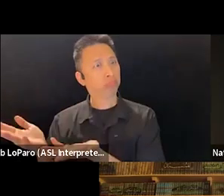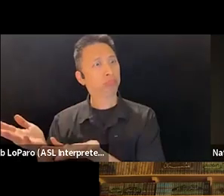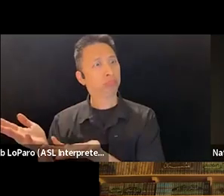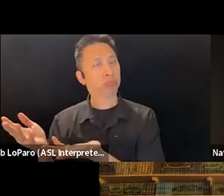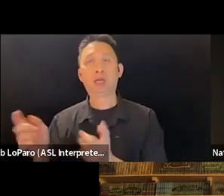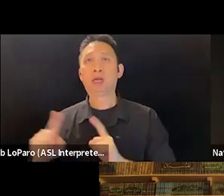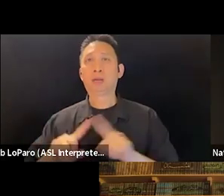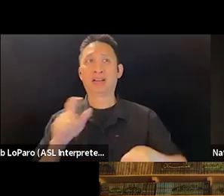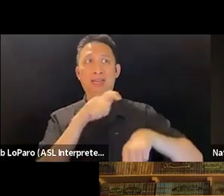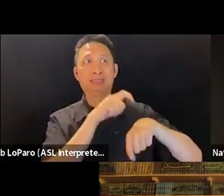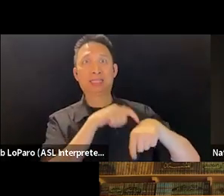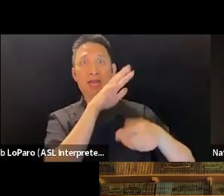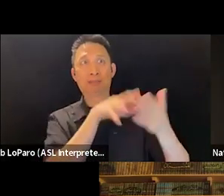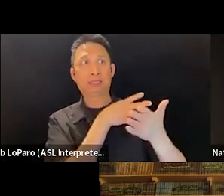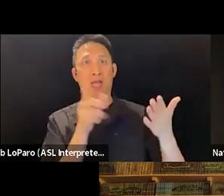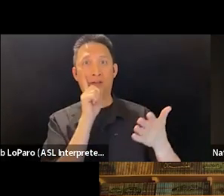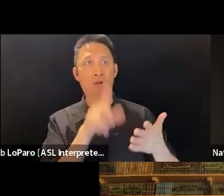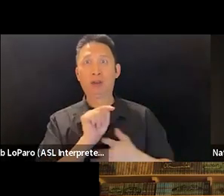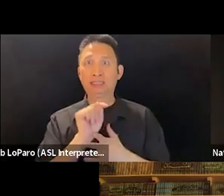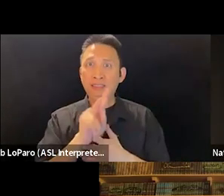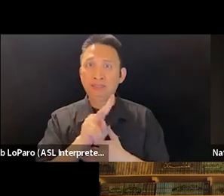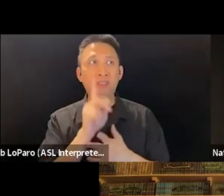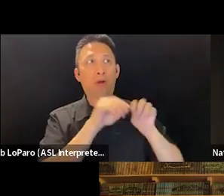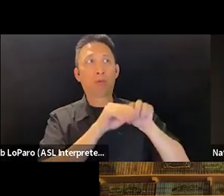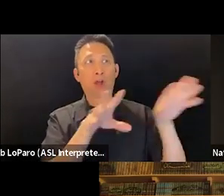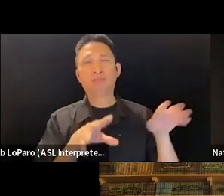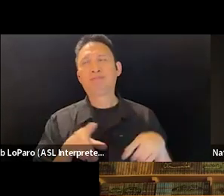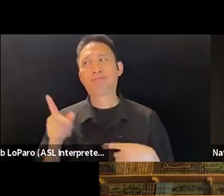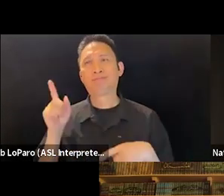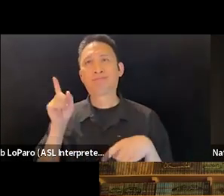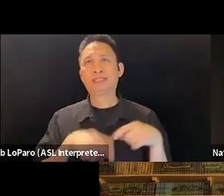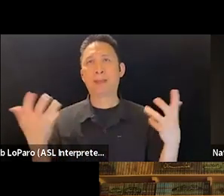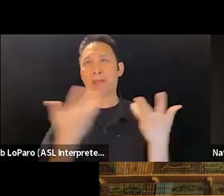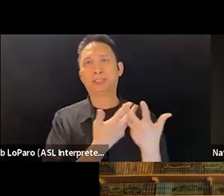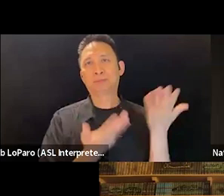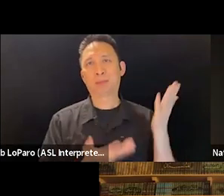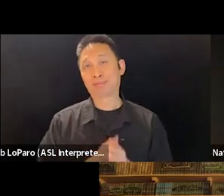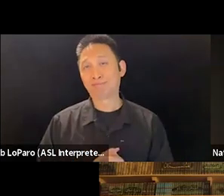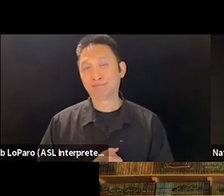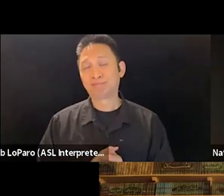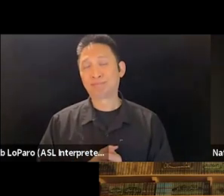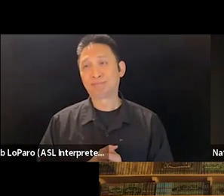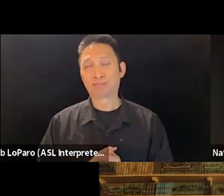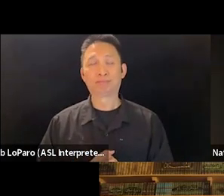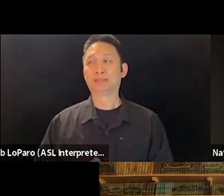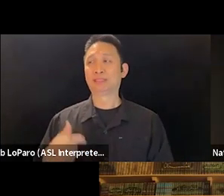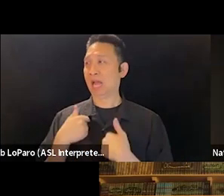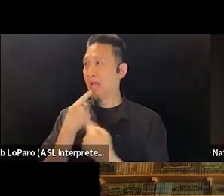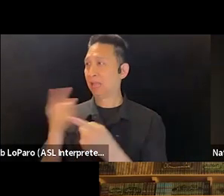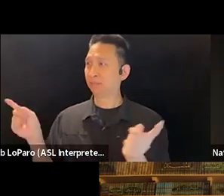you cannot find it. So I'm saying, okay, let's speak about it. Let's see. I don't worry about the length and I don't worry